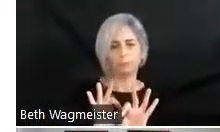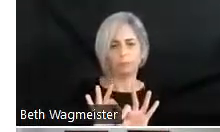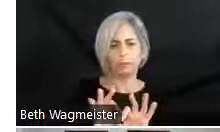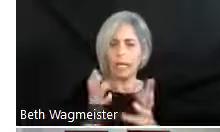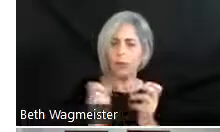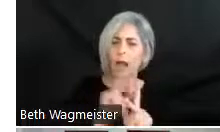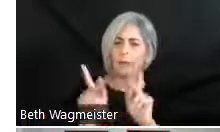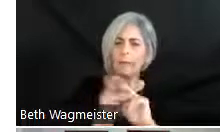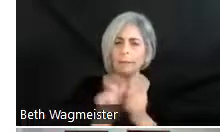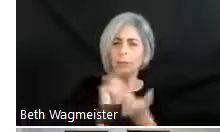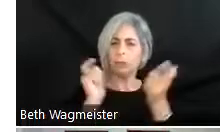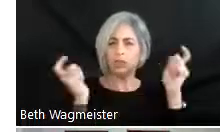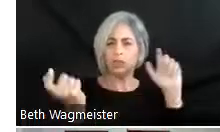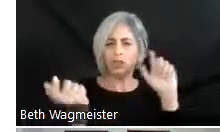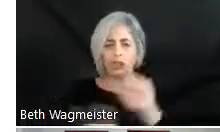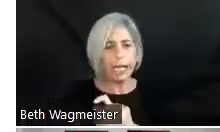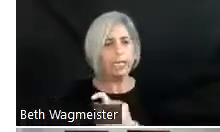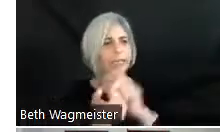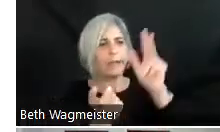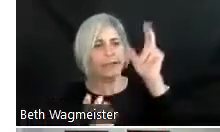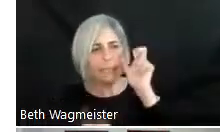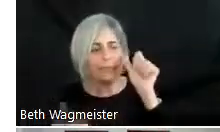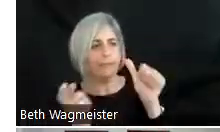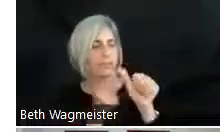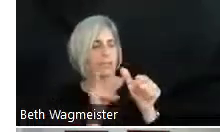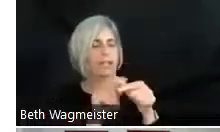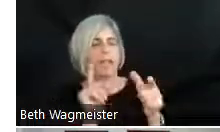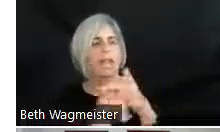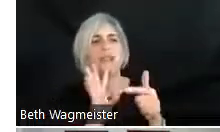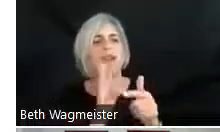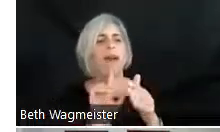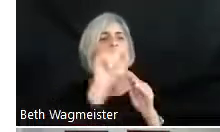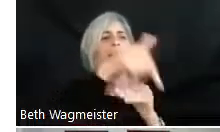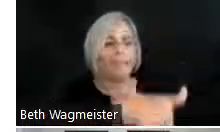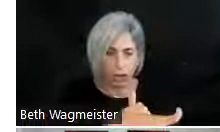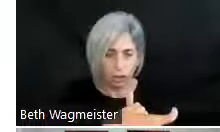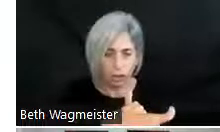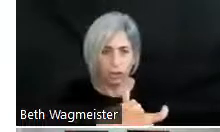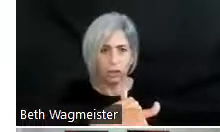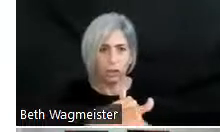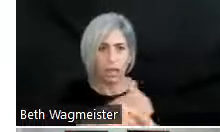to change to listen first and then speak afterwards. I used to jump right to solutioning,